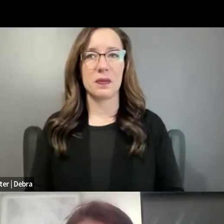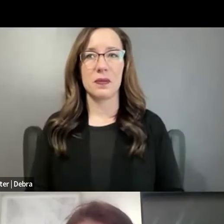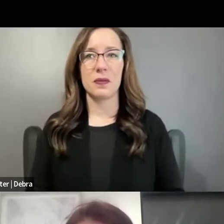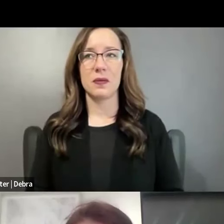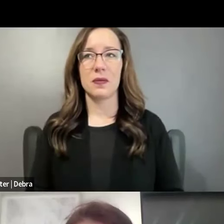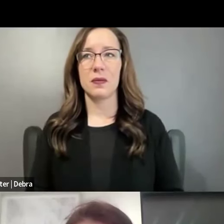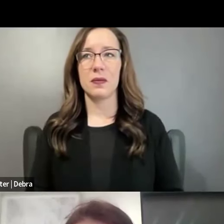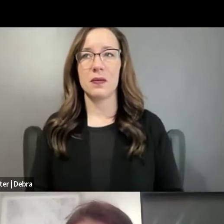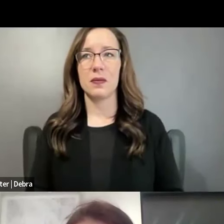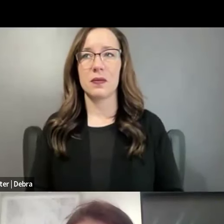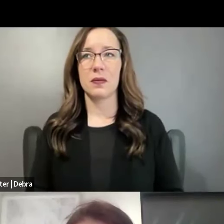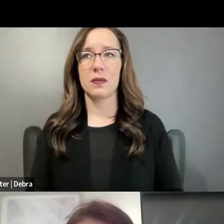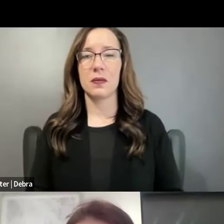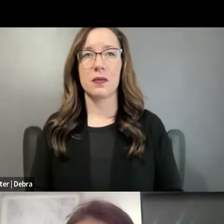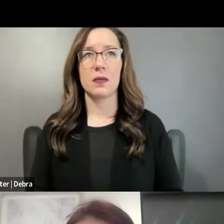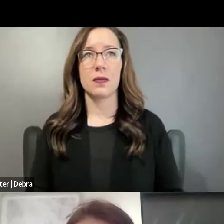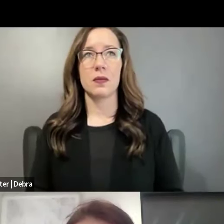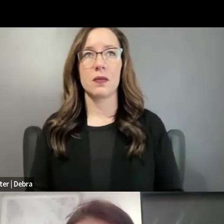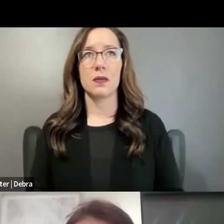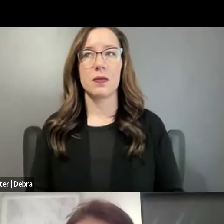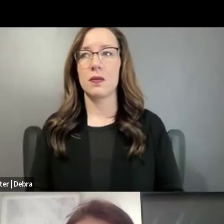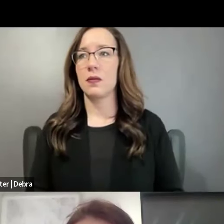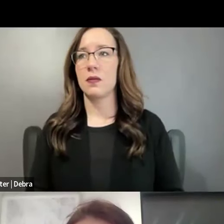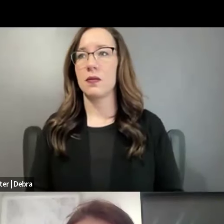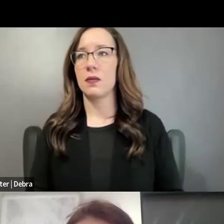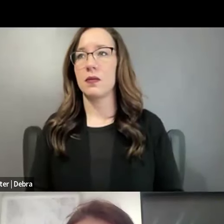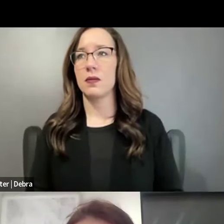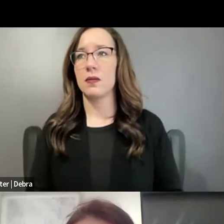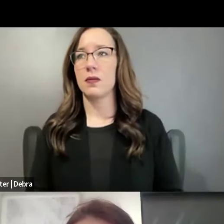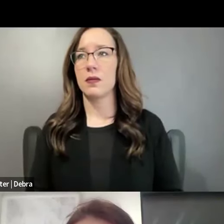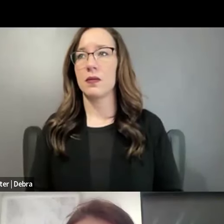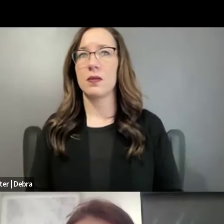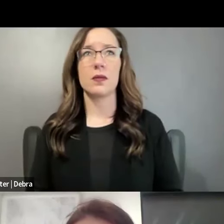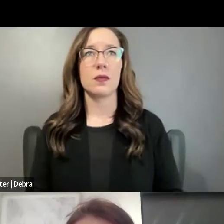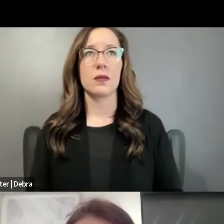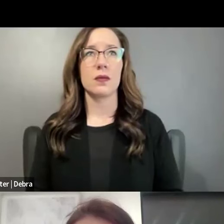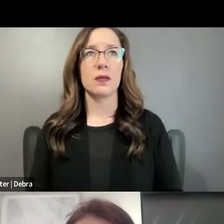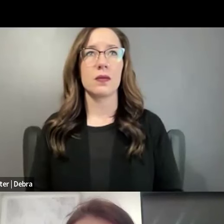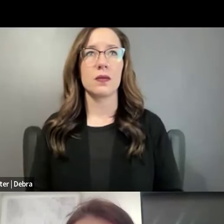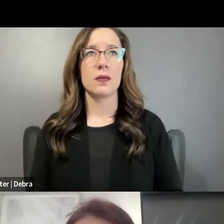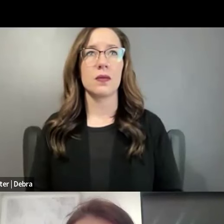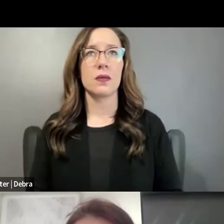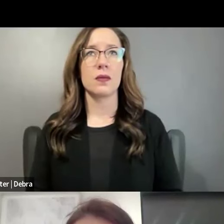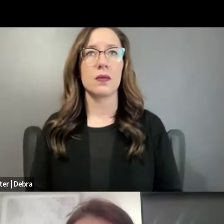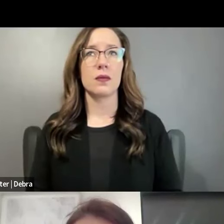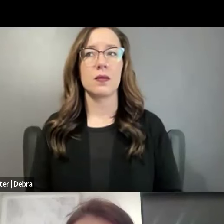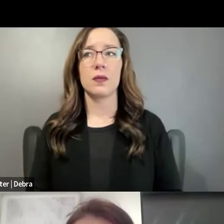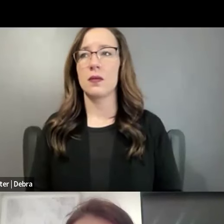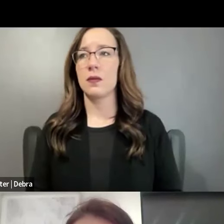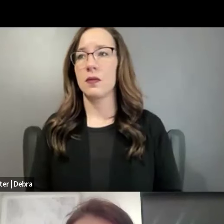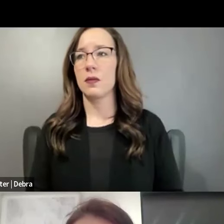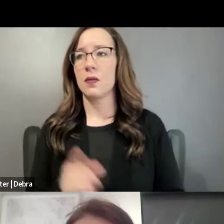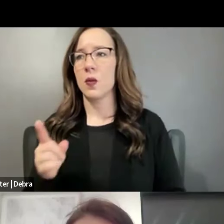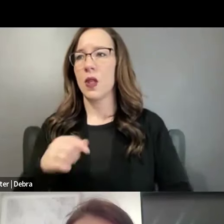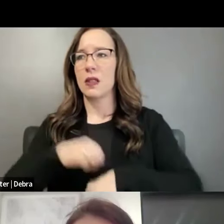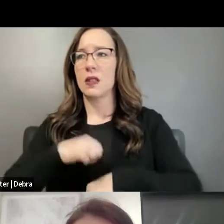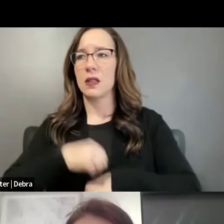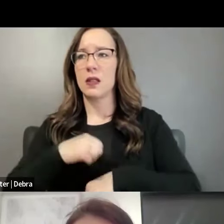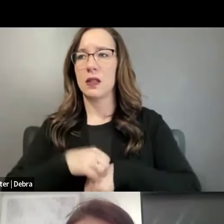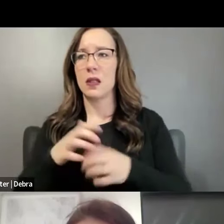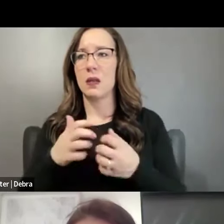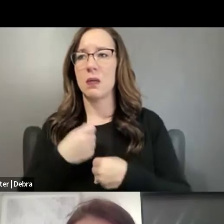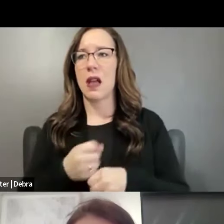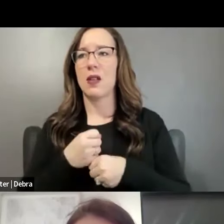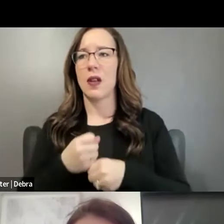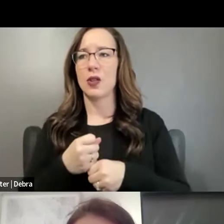or just on the energy used in its initial creation as a powder?